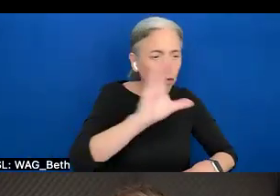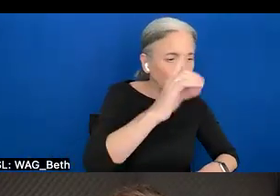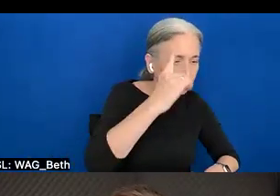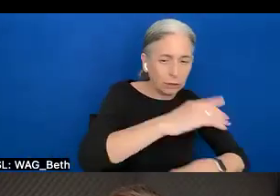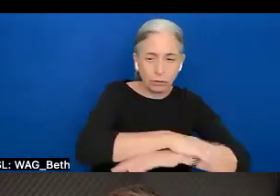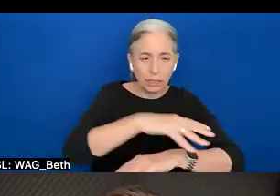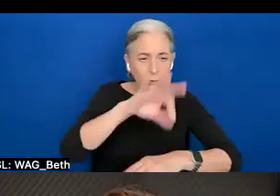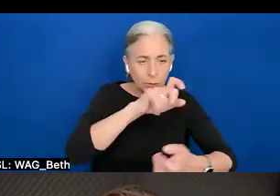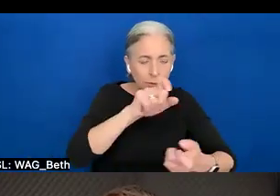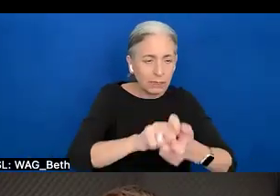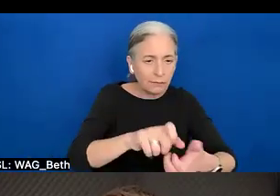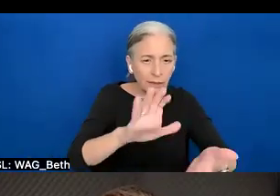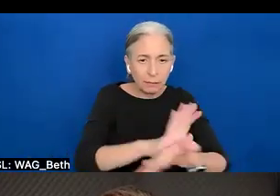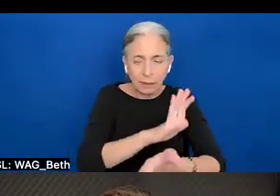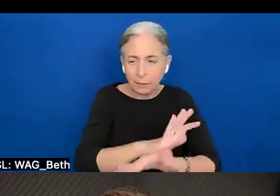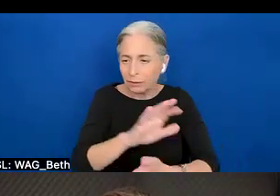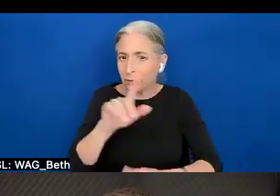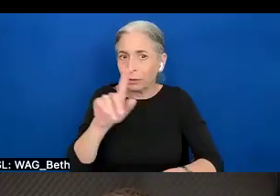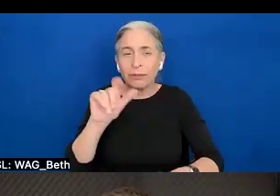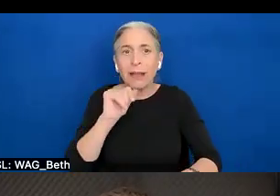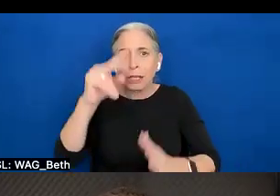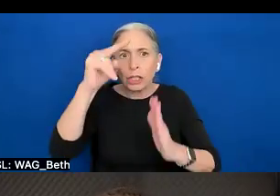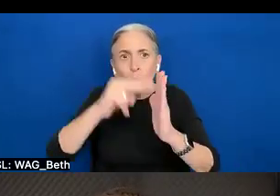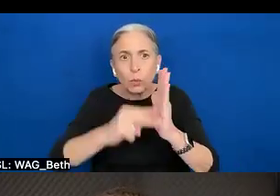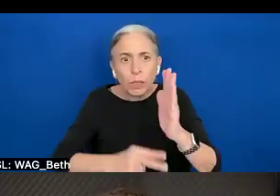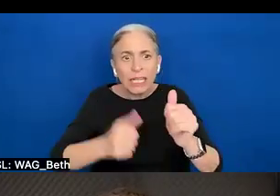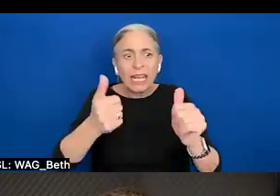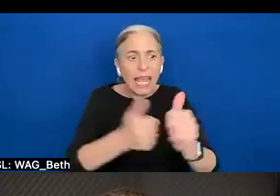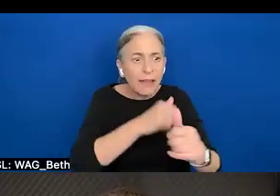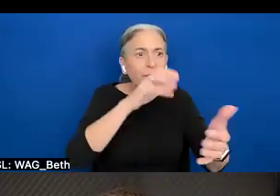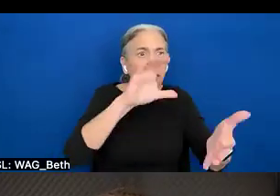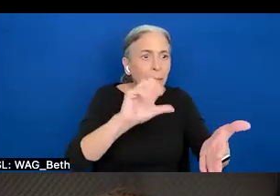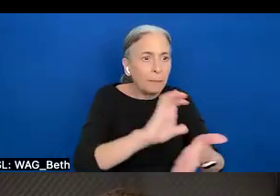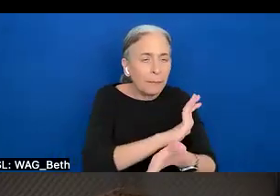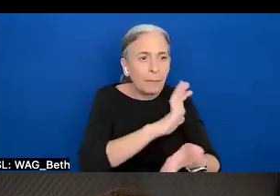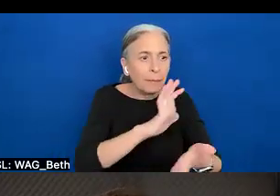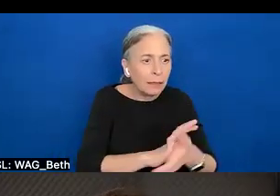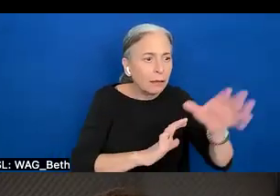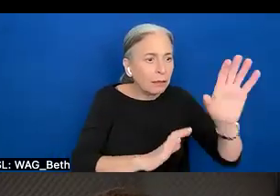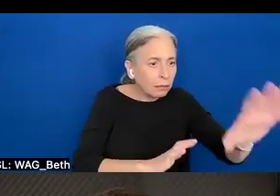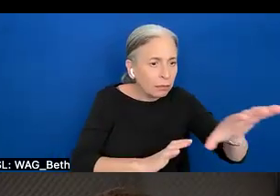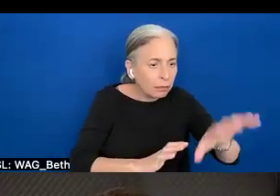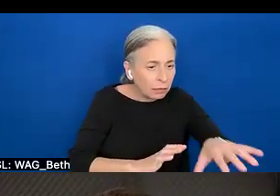Well, you are not going to read every text of every document.